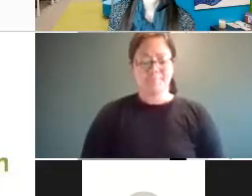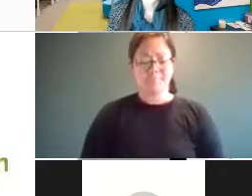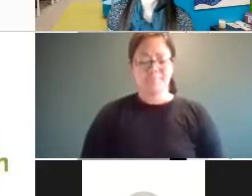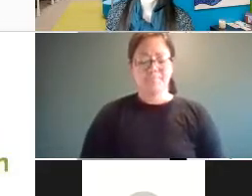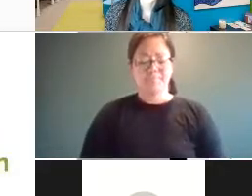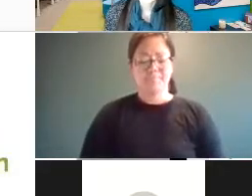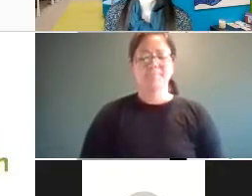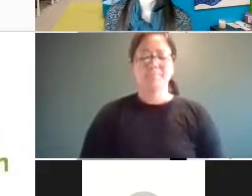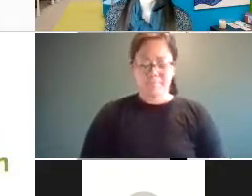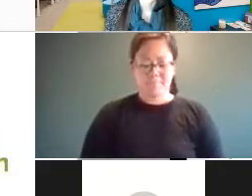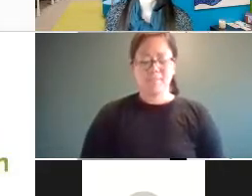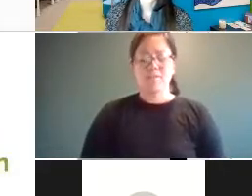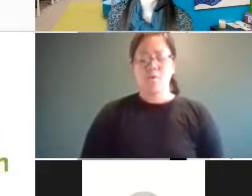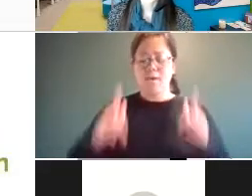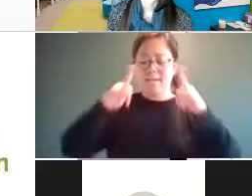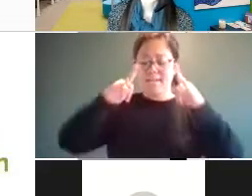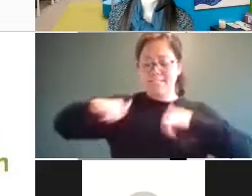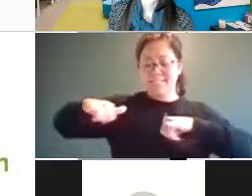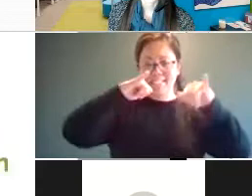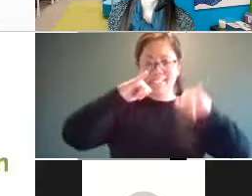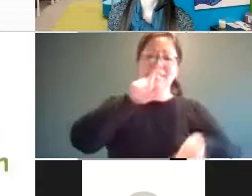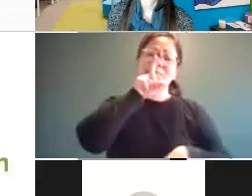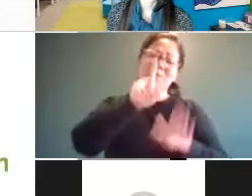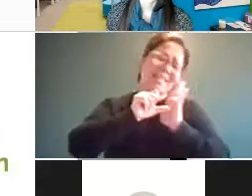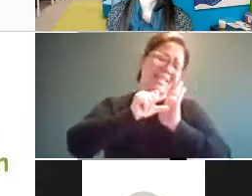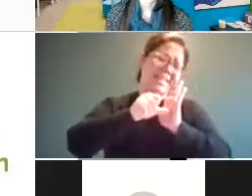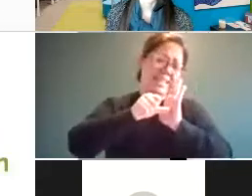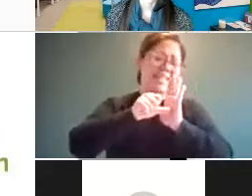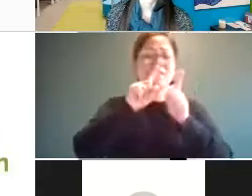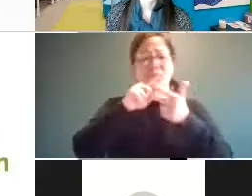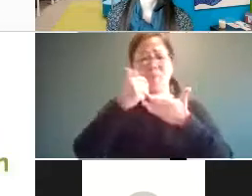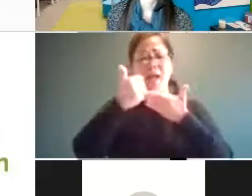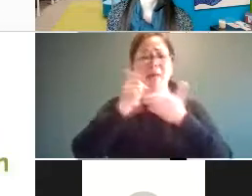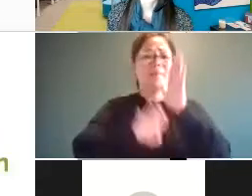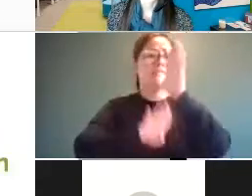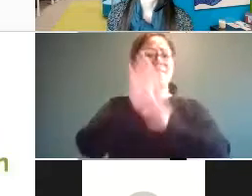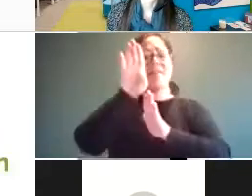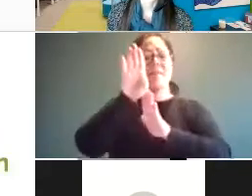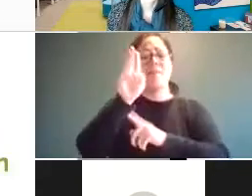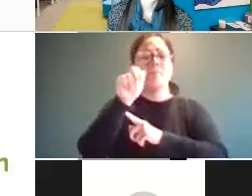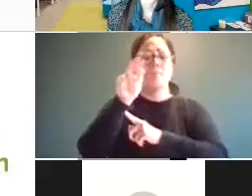So consistency is really the key in developing brand trust with consumers.